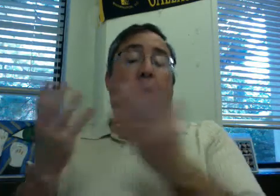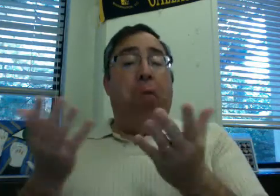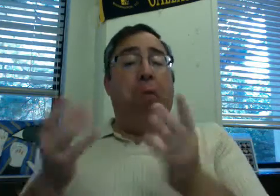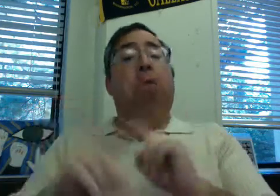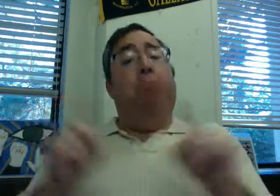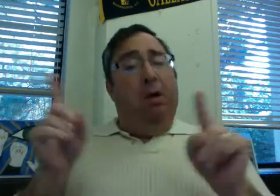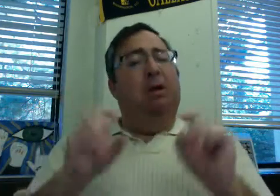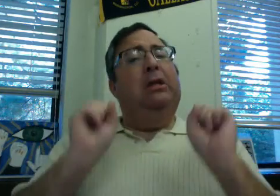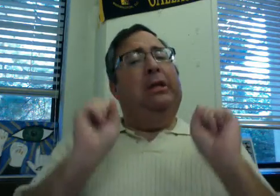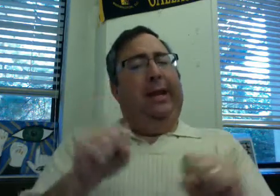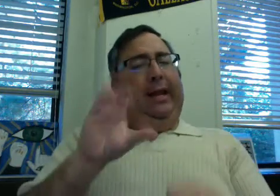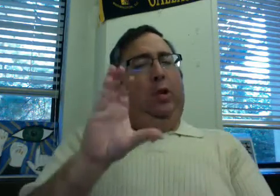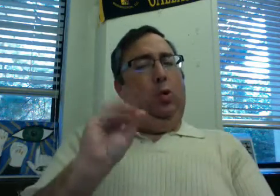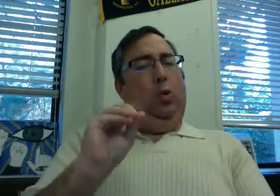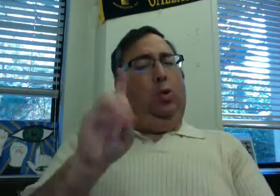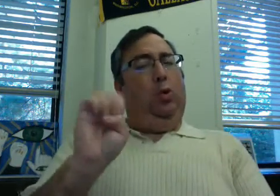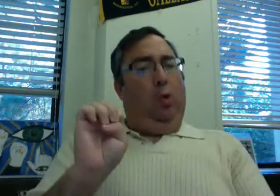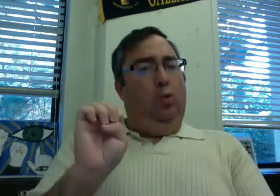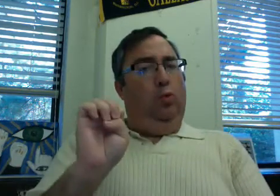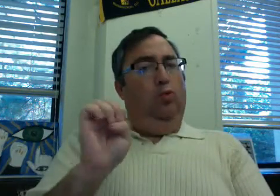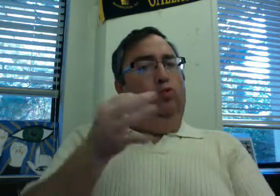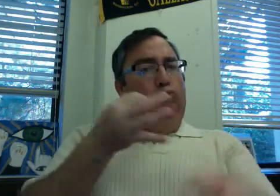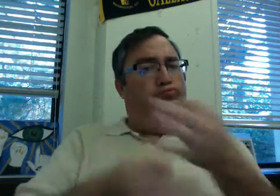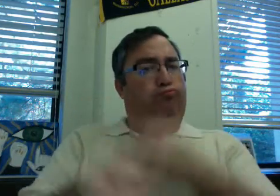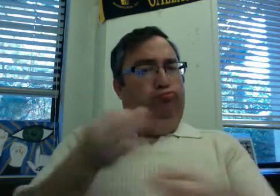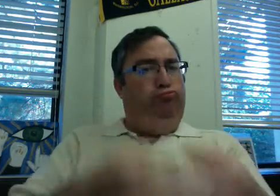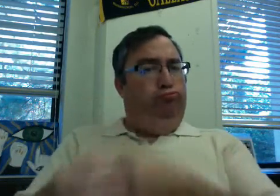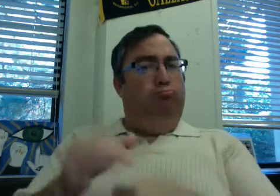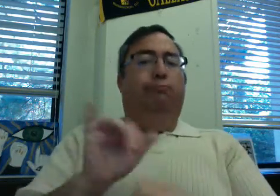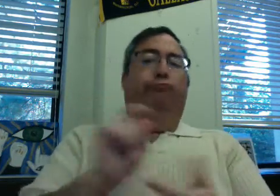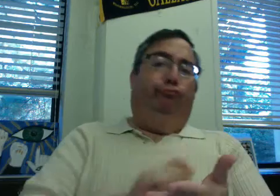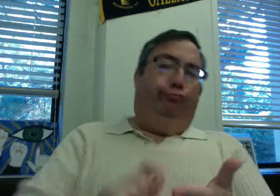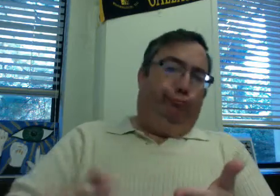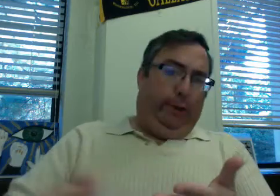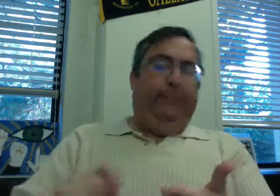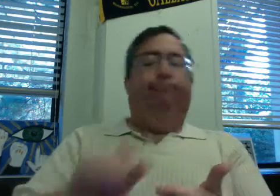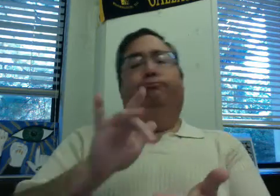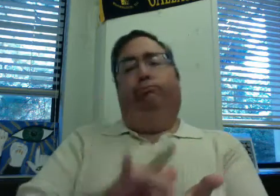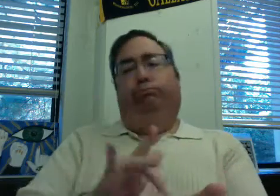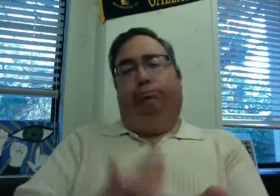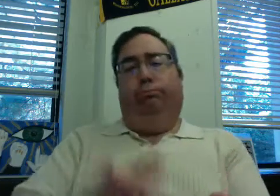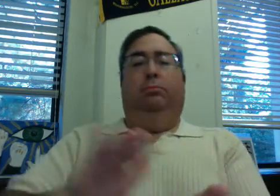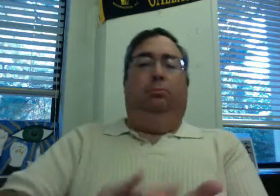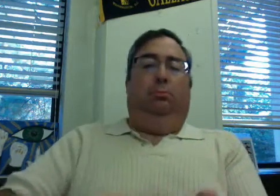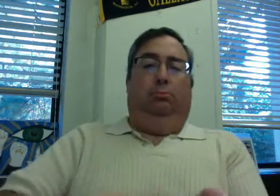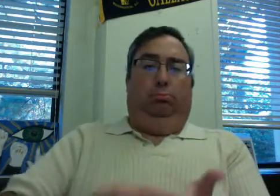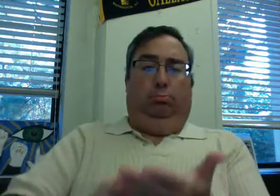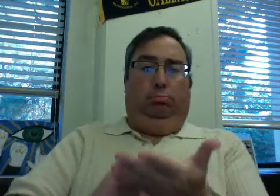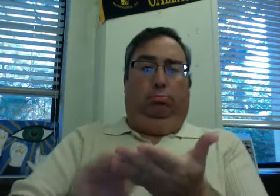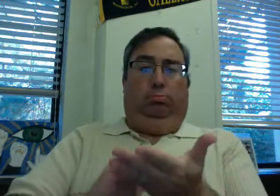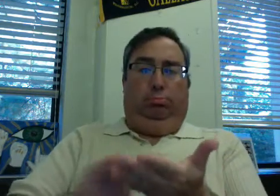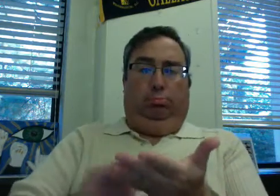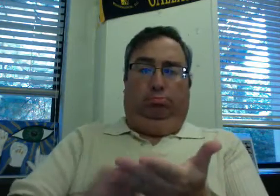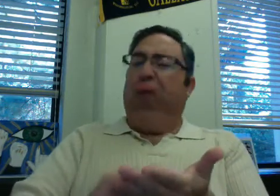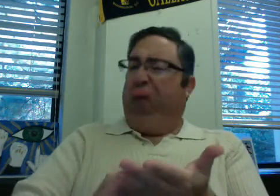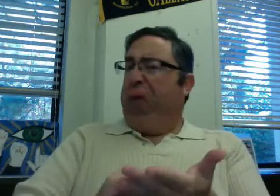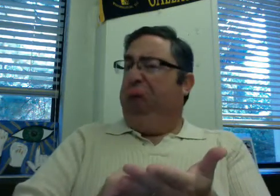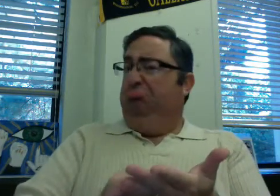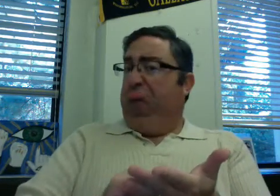But codes -- writing, Braille, Morse Code, etc. can also be used to substitute for spoken language.